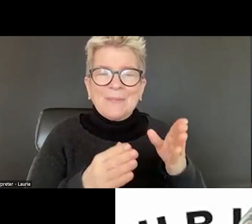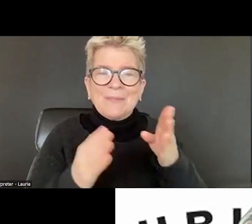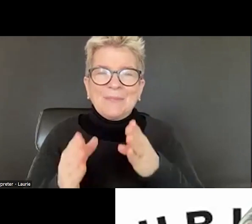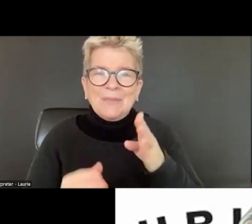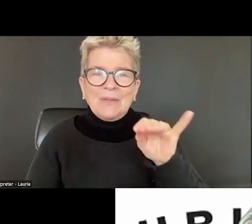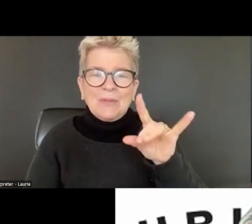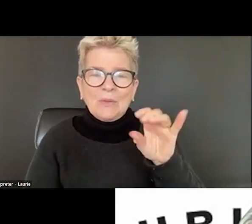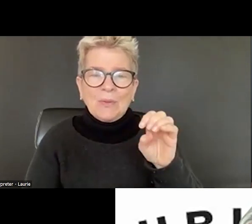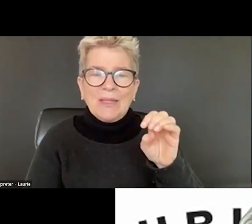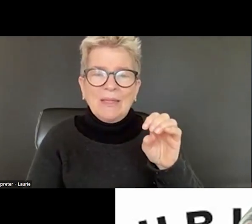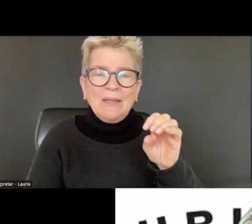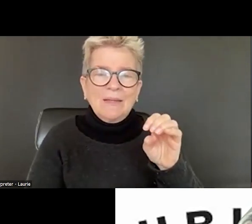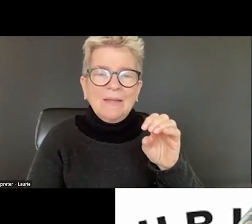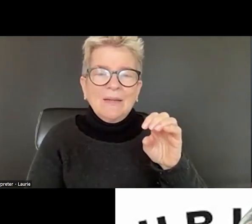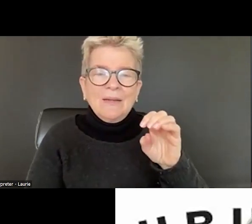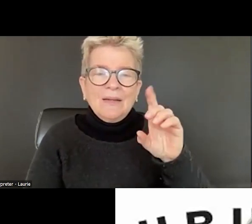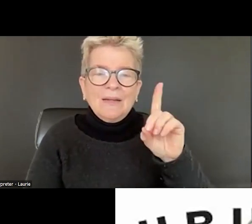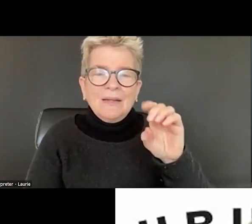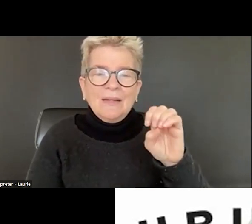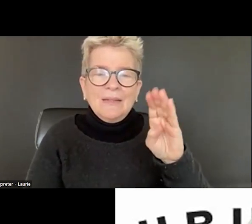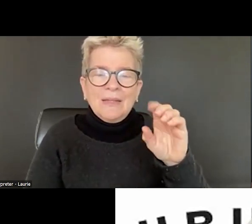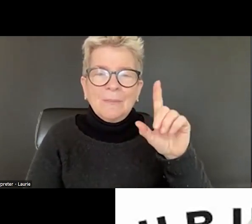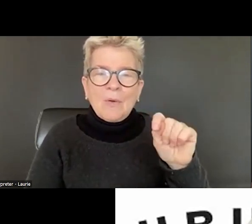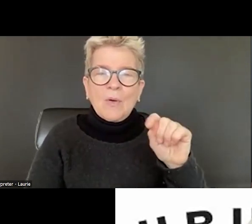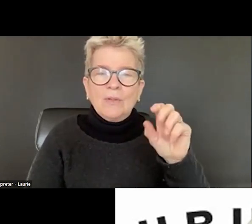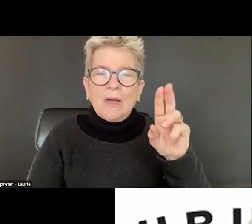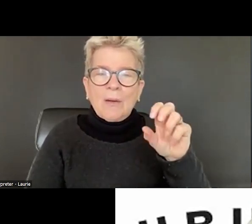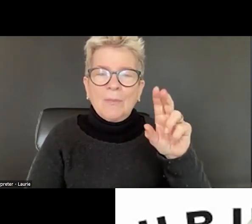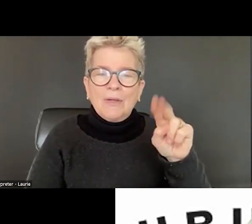who's the executive director of student learning for the Auburn School District.